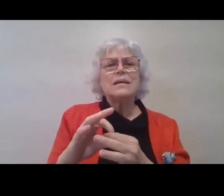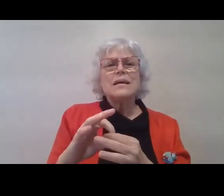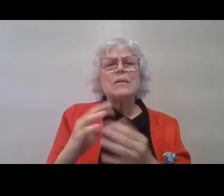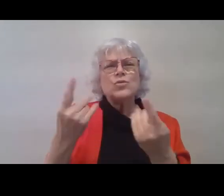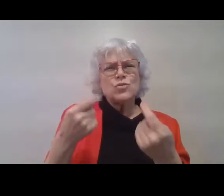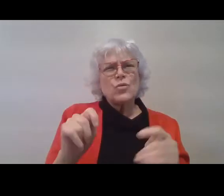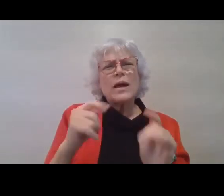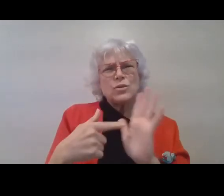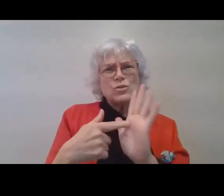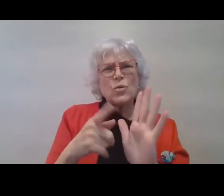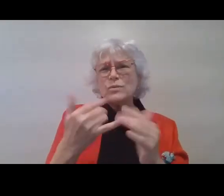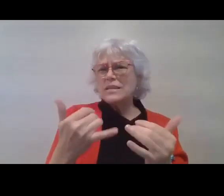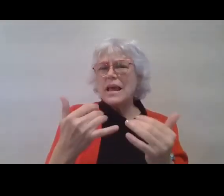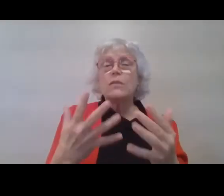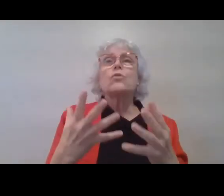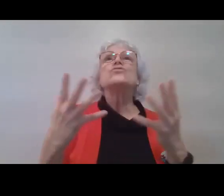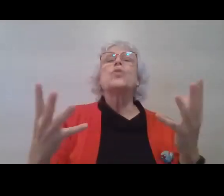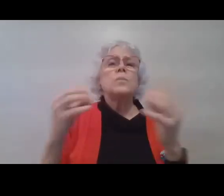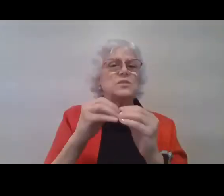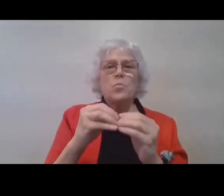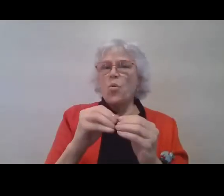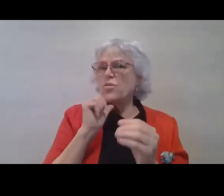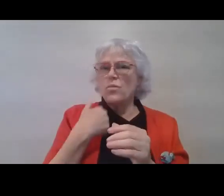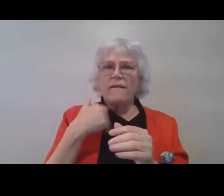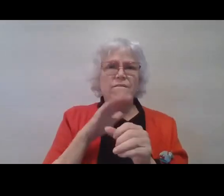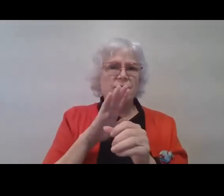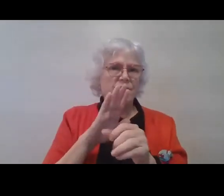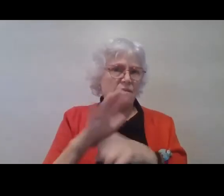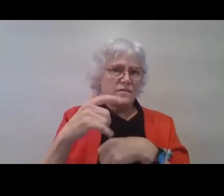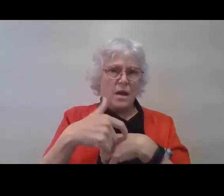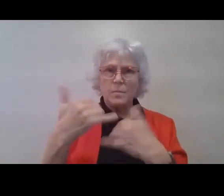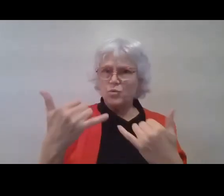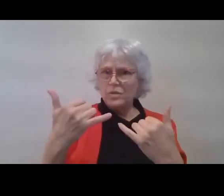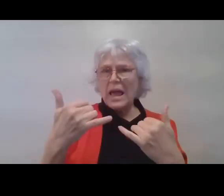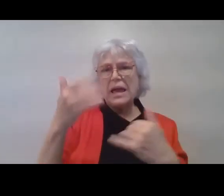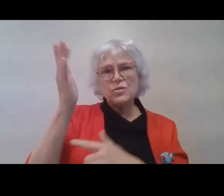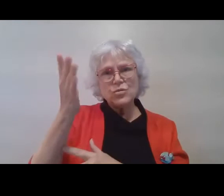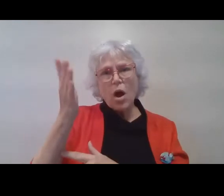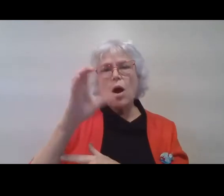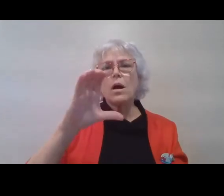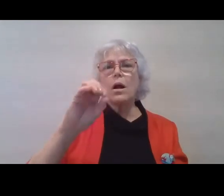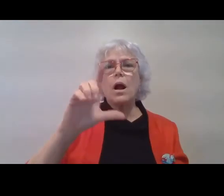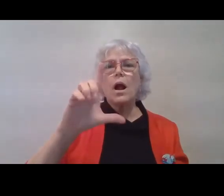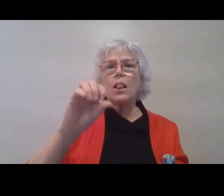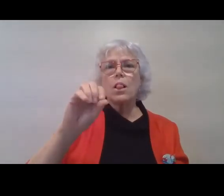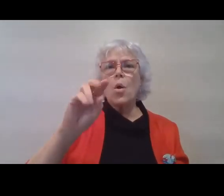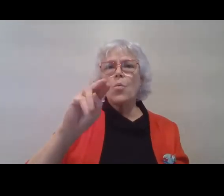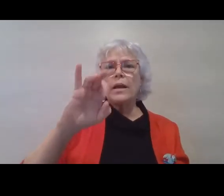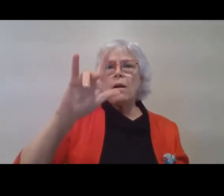more I could not possibly talk about as well. Colonialism, it brings war which is fueled by the environmental